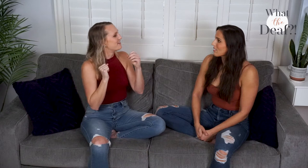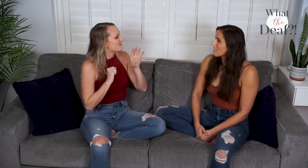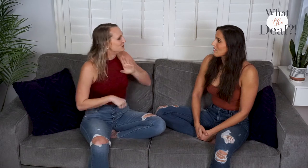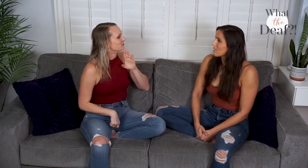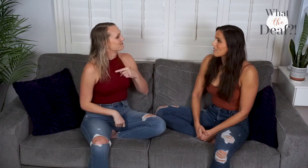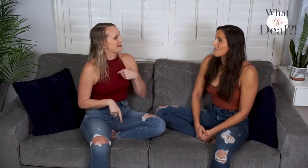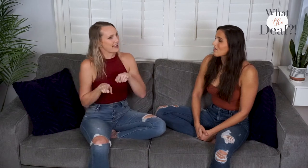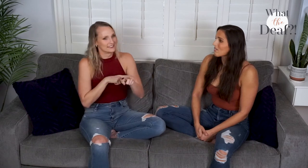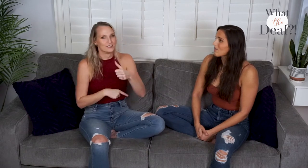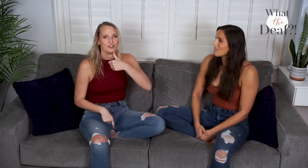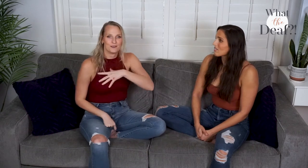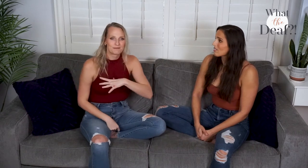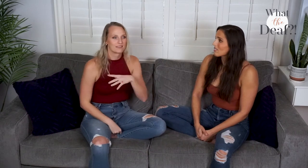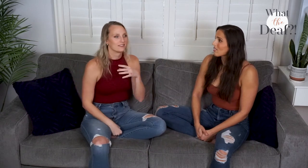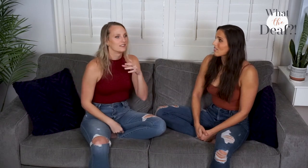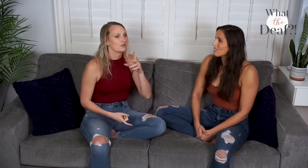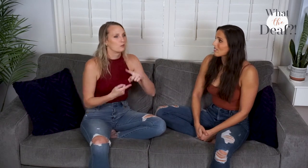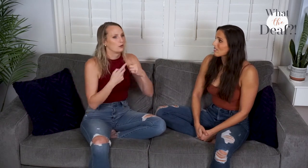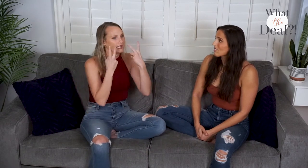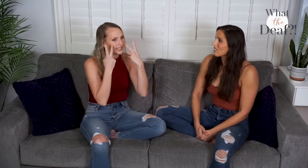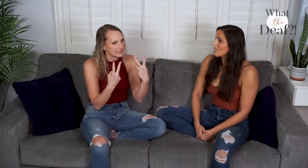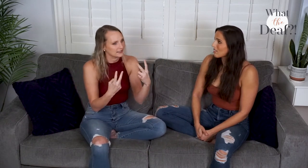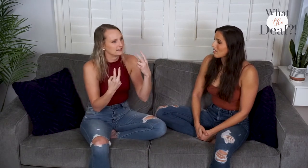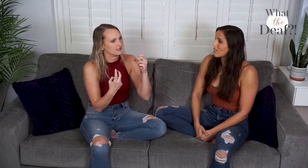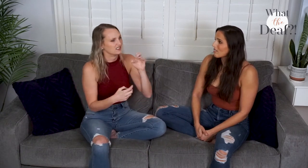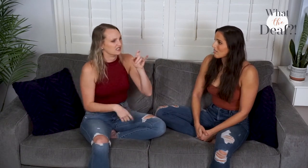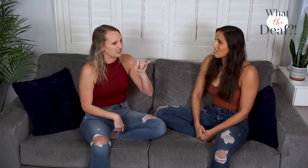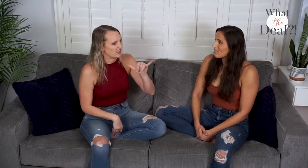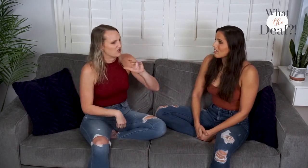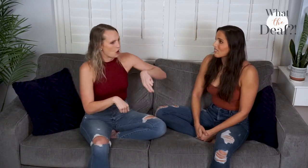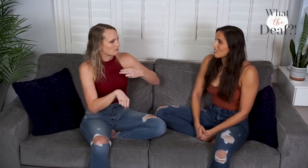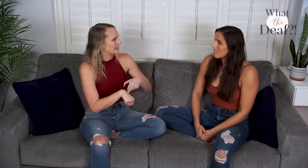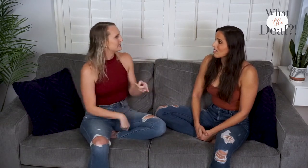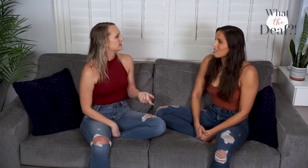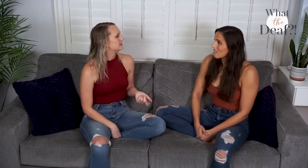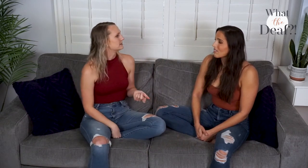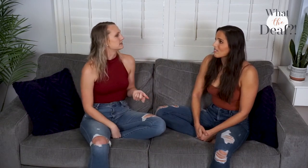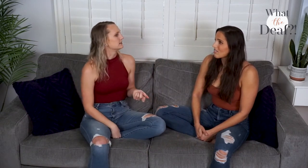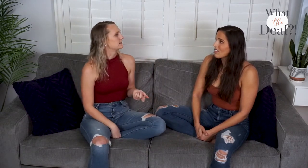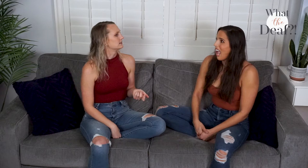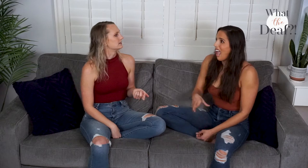It frustrated me as a woman to see society normalize this.